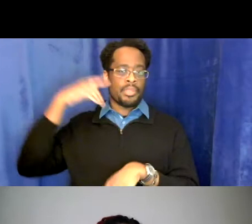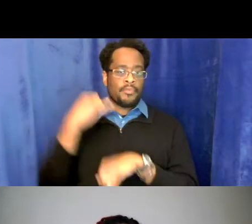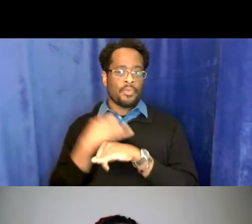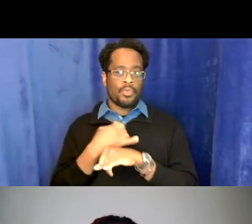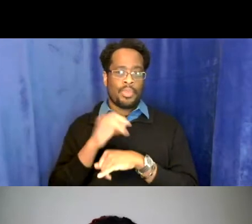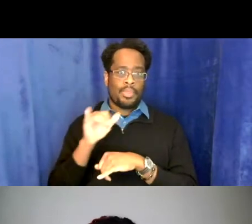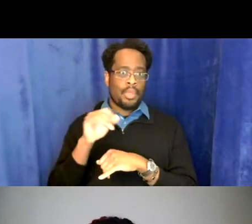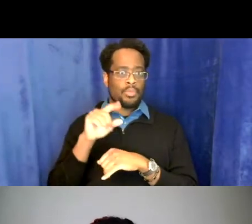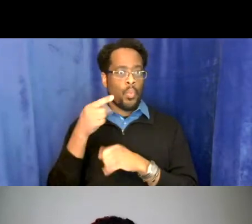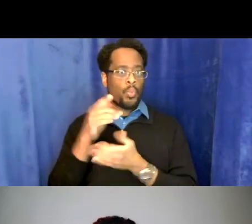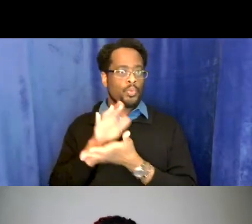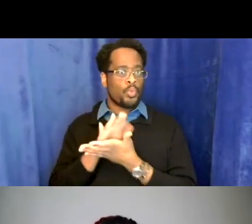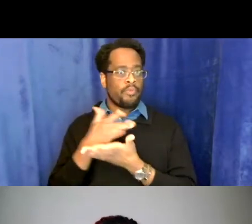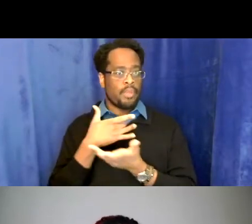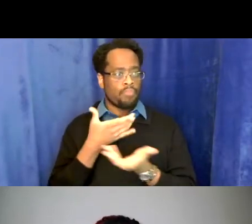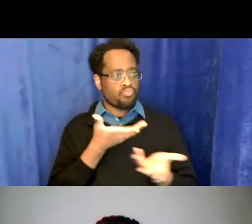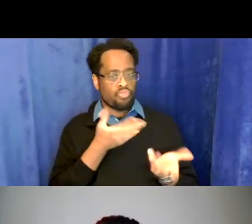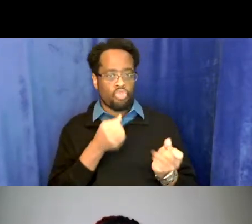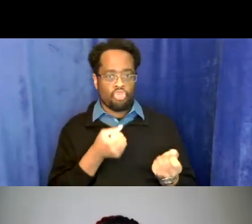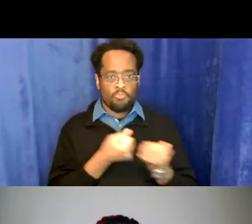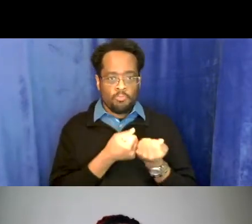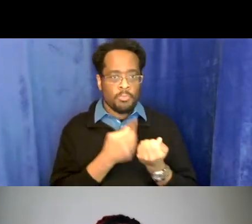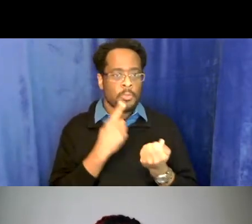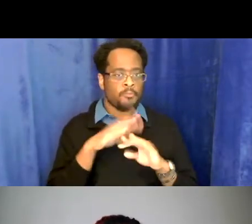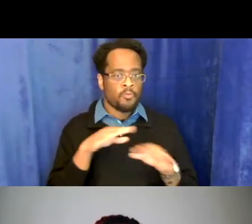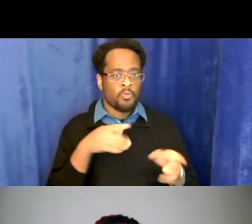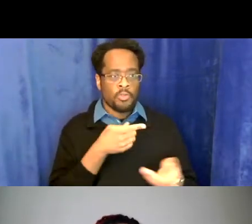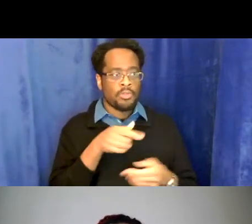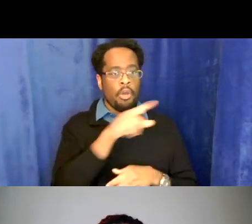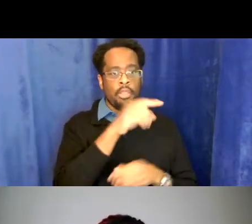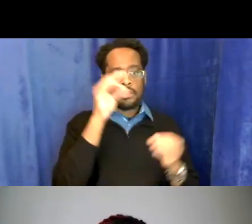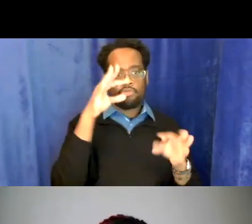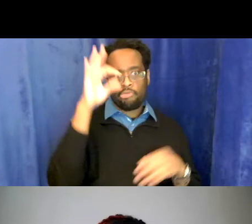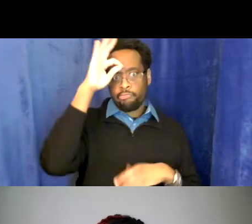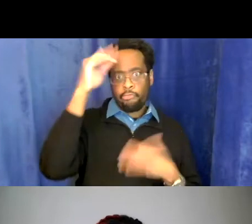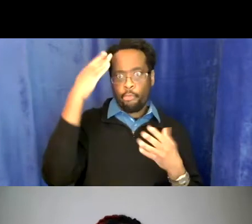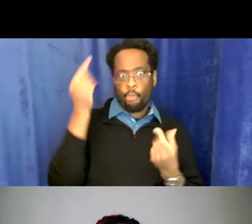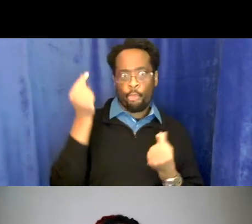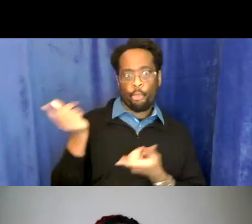way back when when deaf schools were prominent the school was more of the support system for school